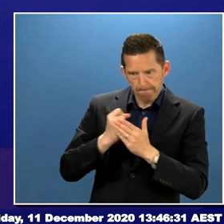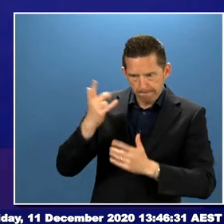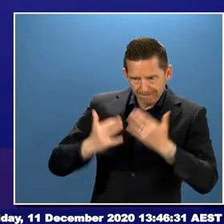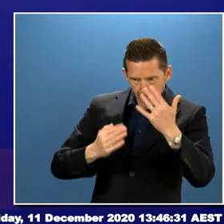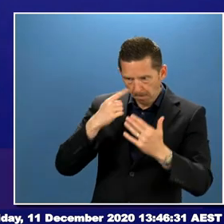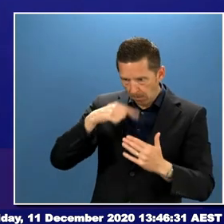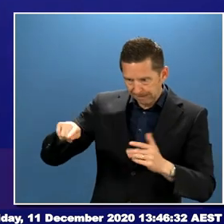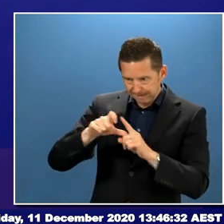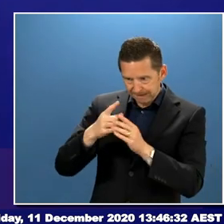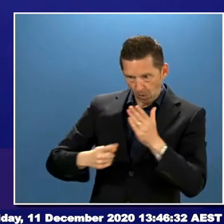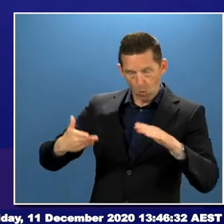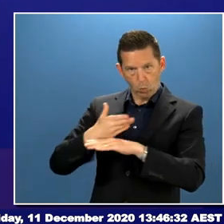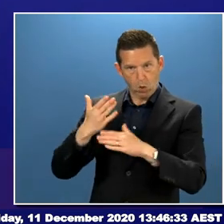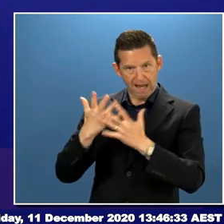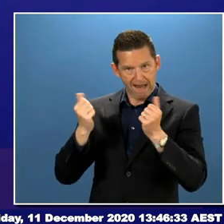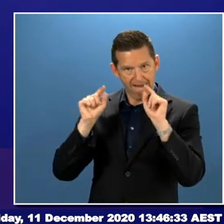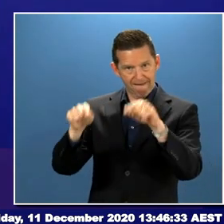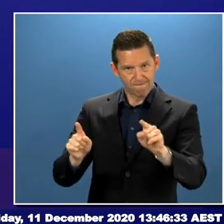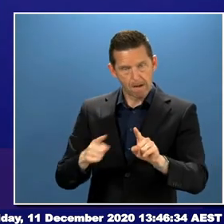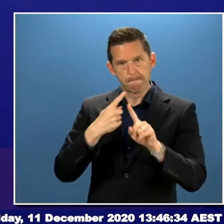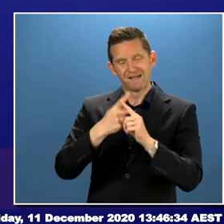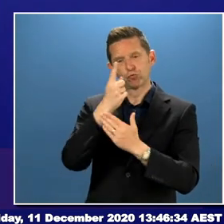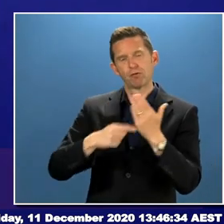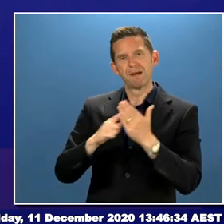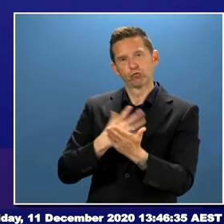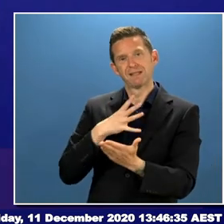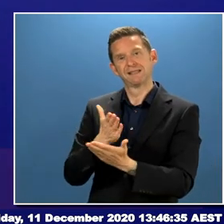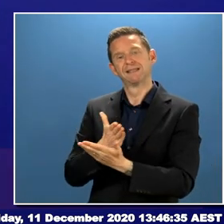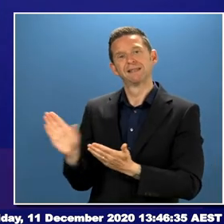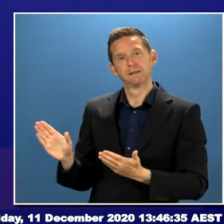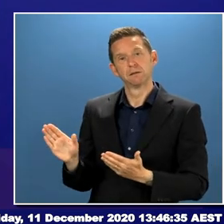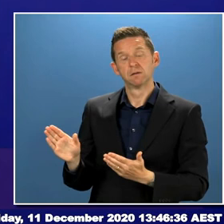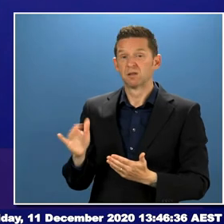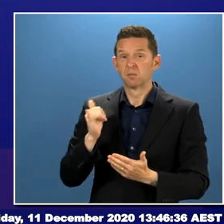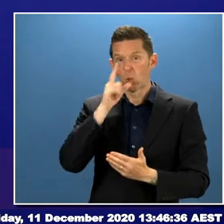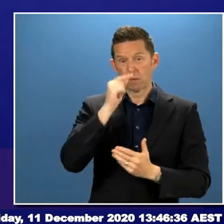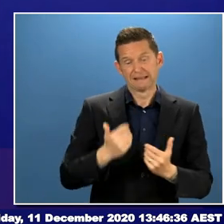market and removing discrimination could justify a separate Royal Commission.